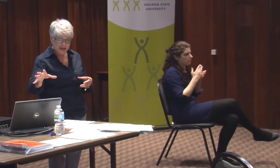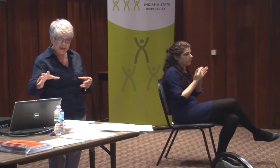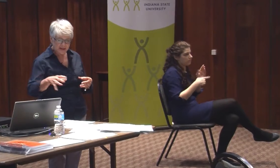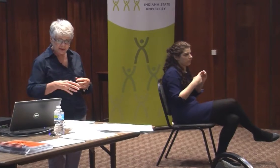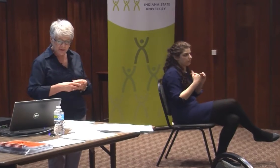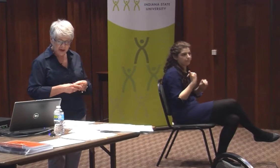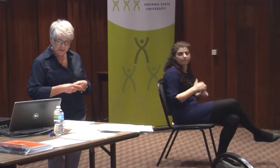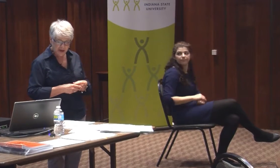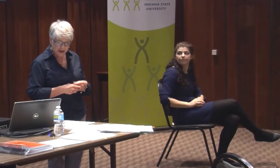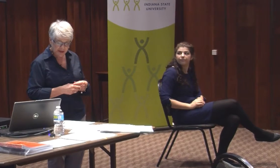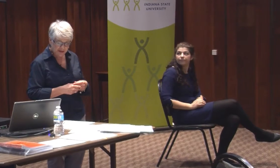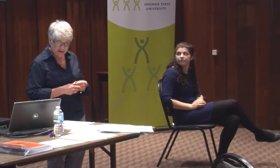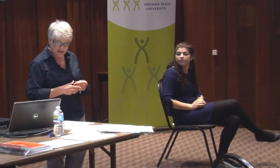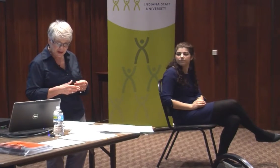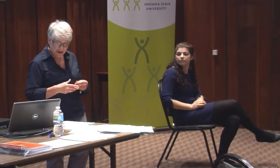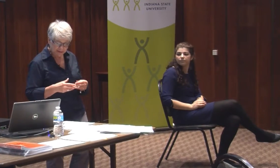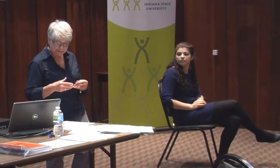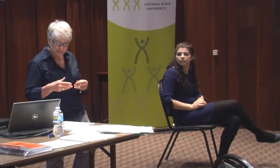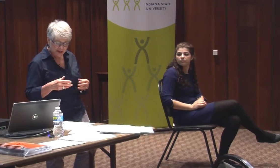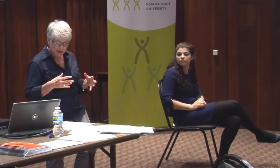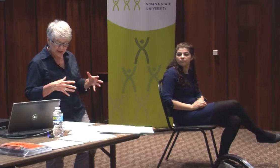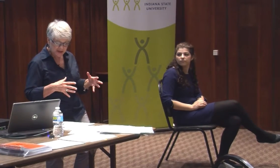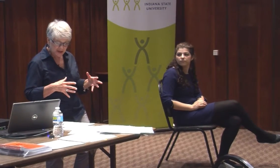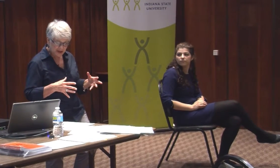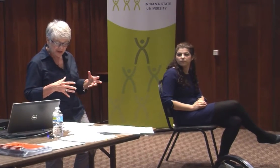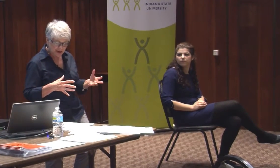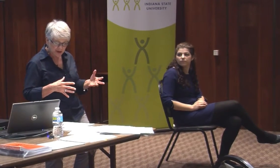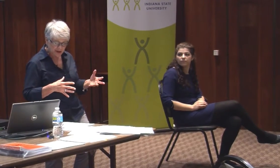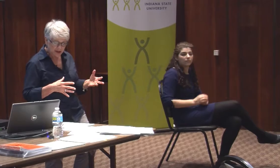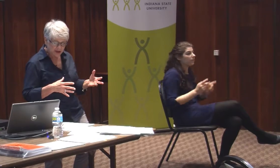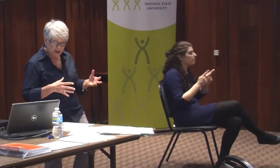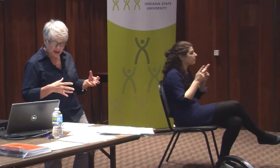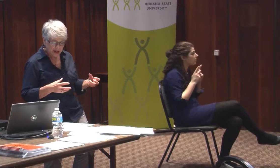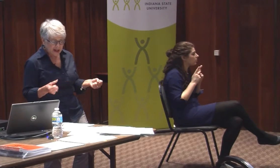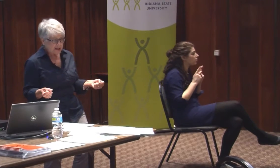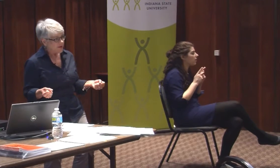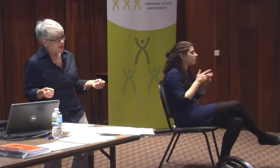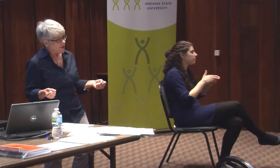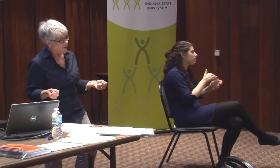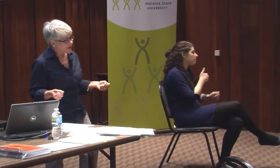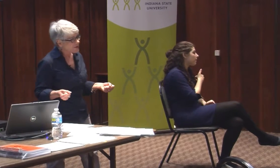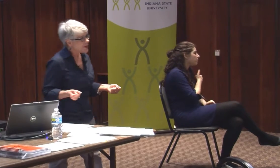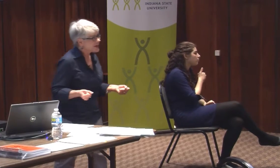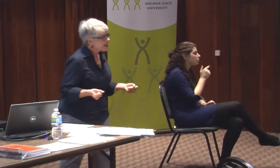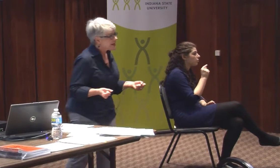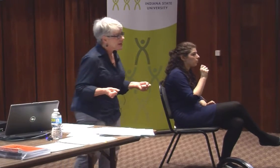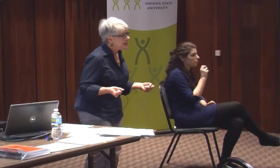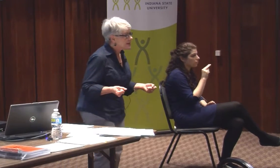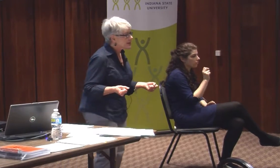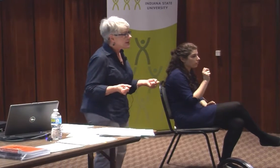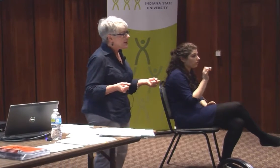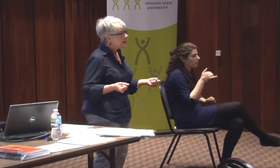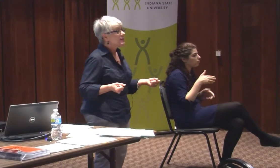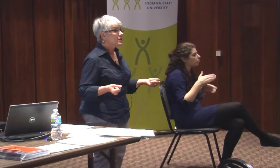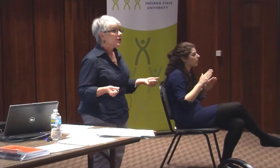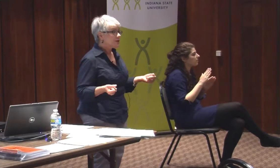these when I'm talking about this, the position, the muscle tone. These are ways that kids demonstrate